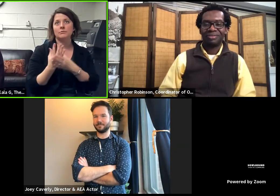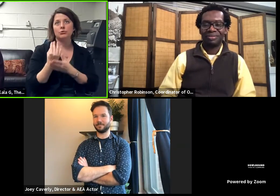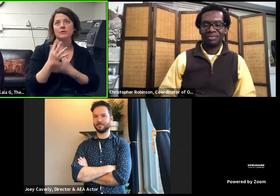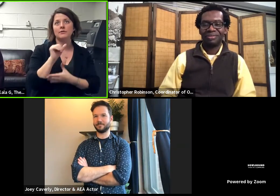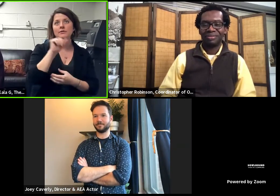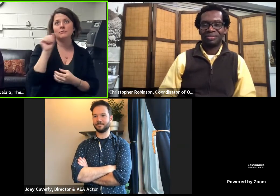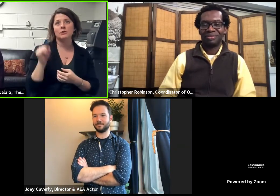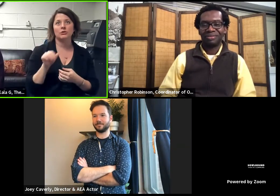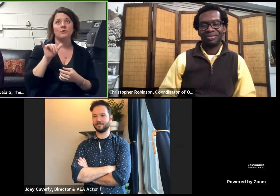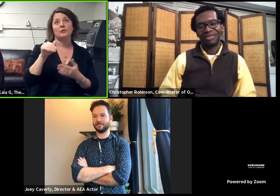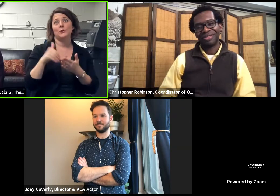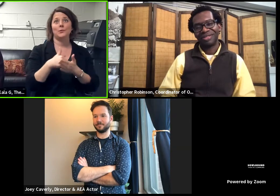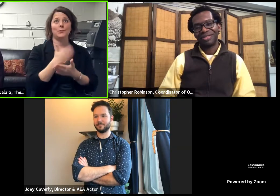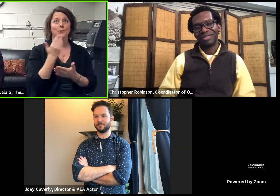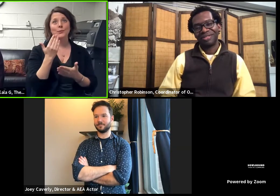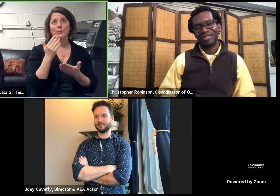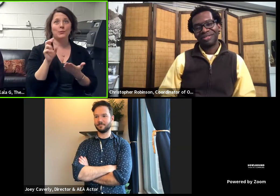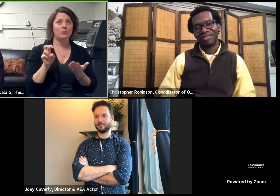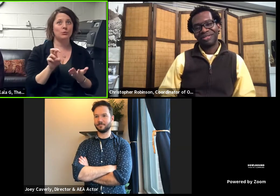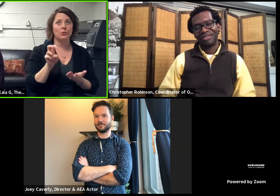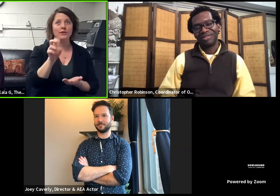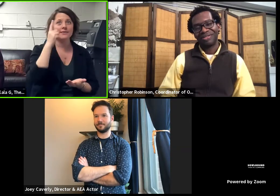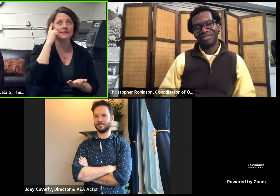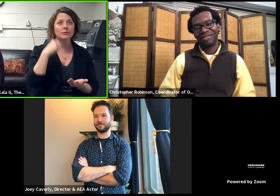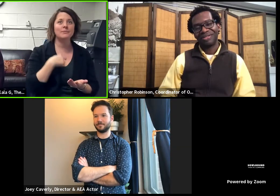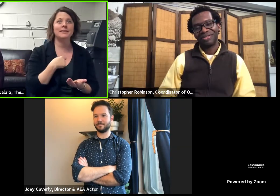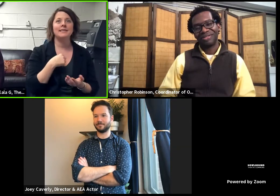and I started full-time there last spring.